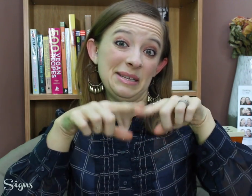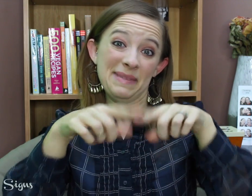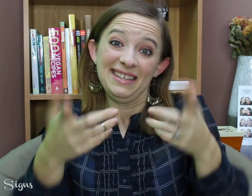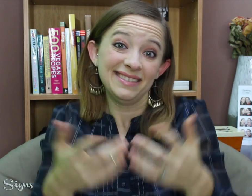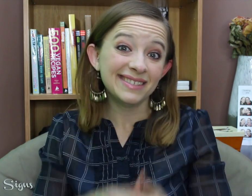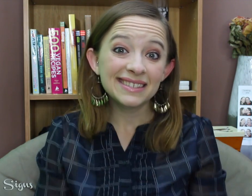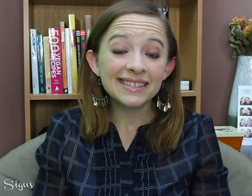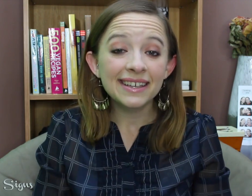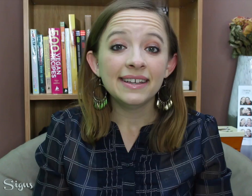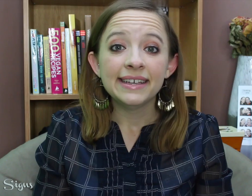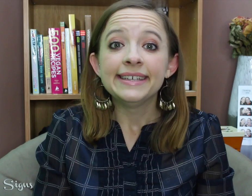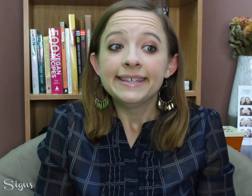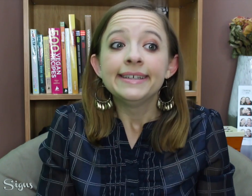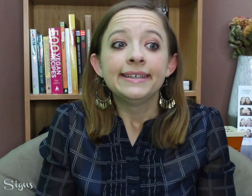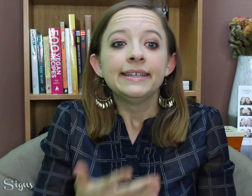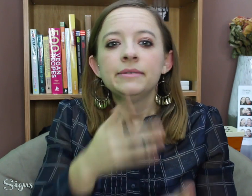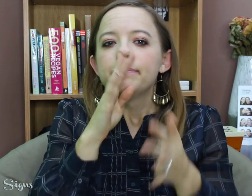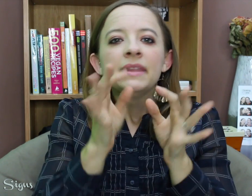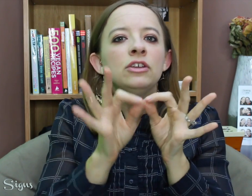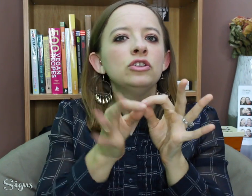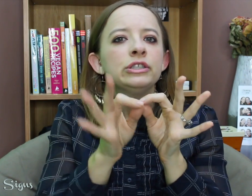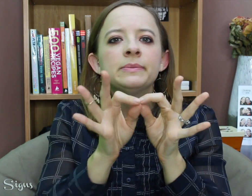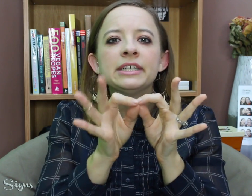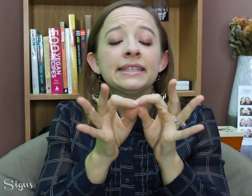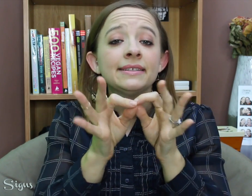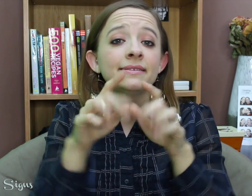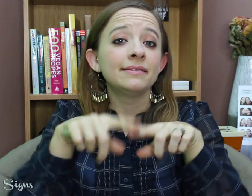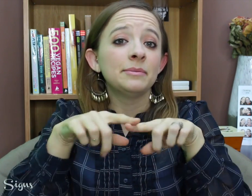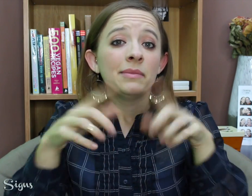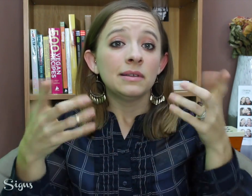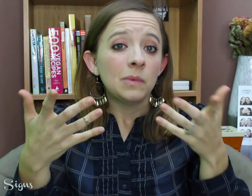really it depends! You know